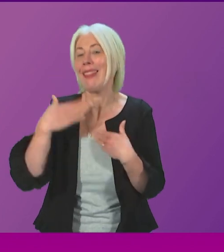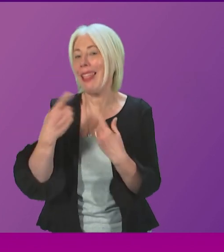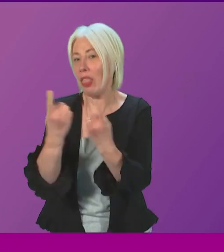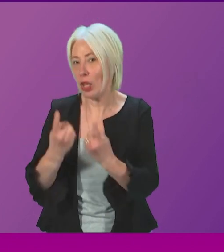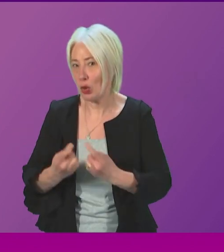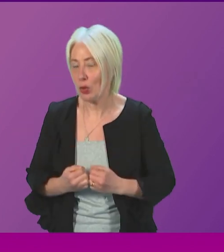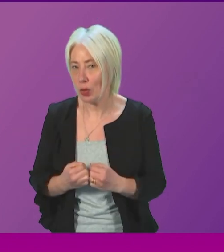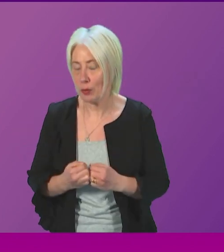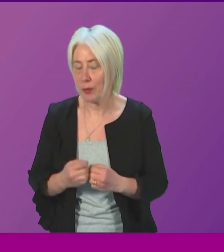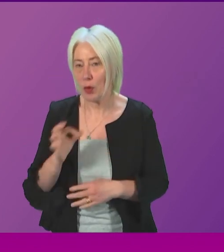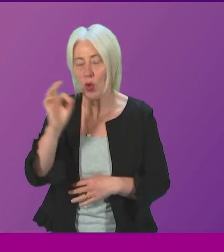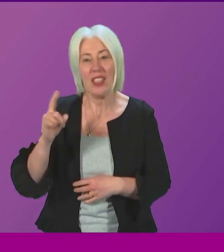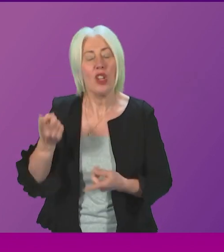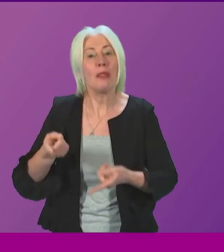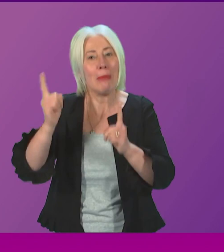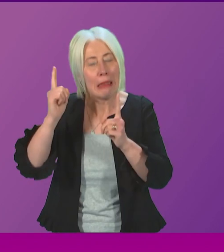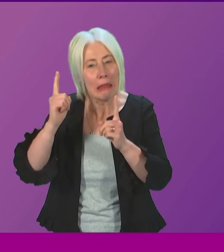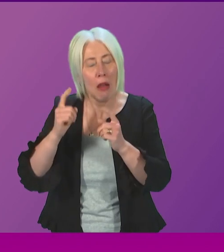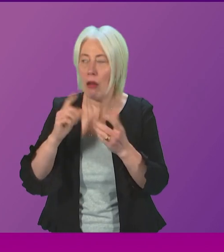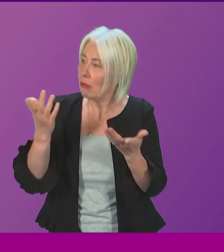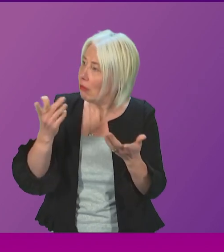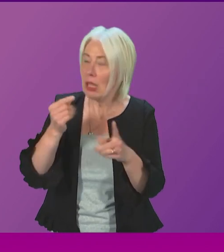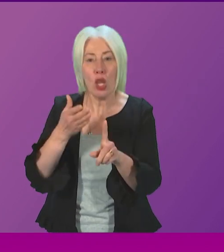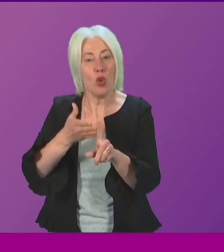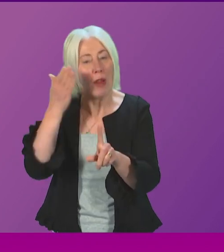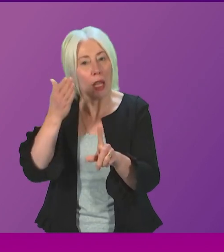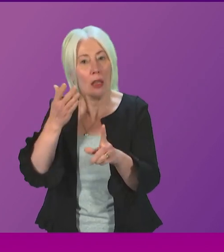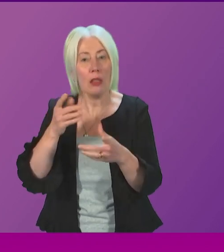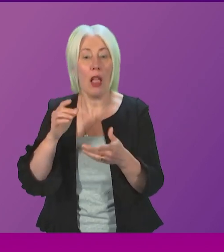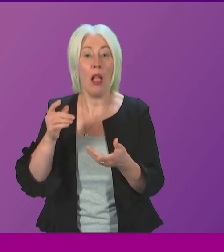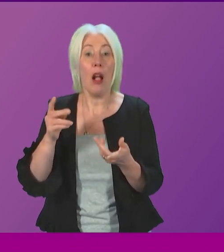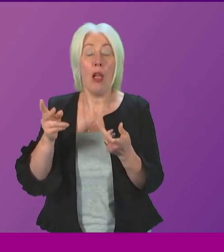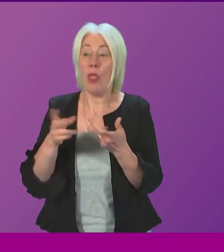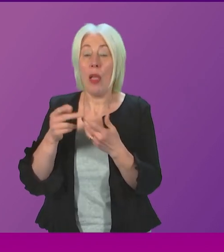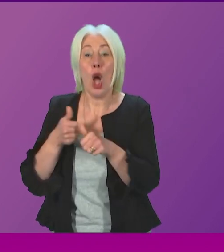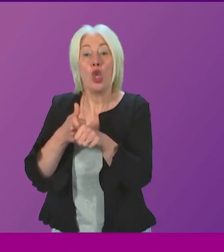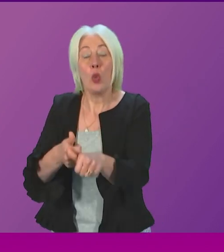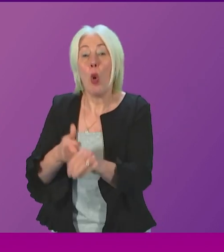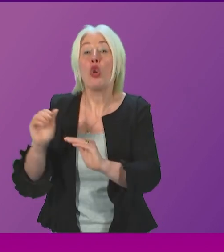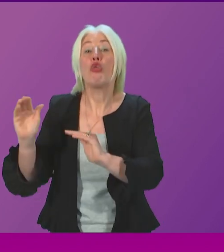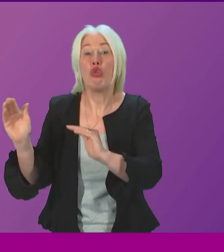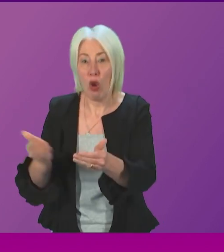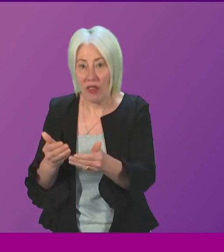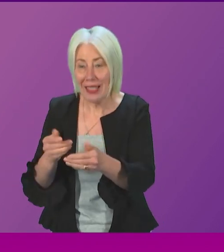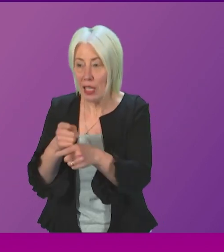Is there a recognition that cutting many other support services is putting increased pressure